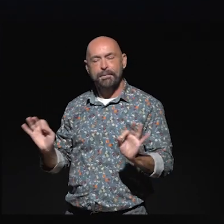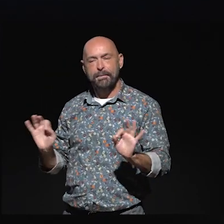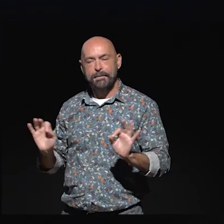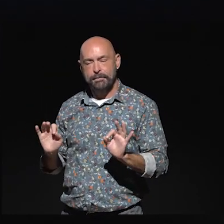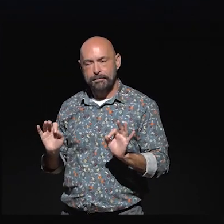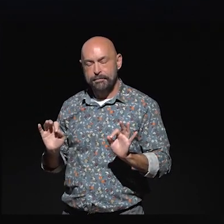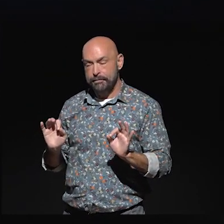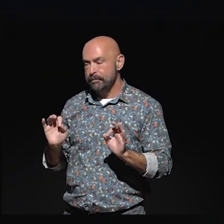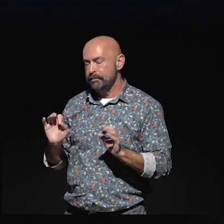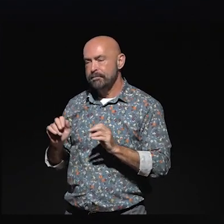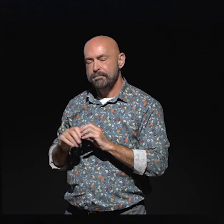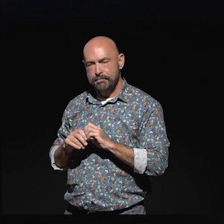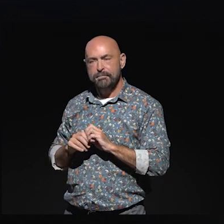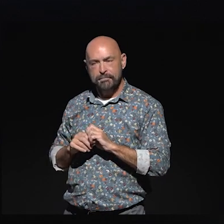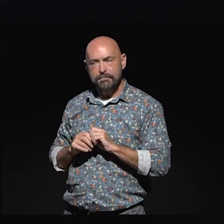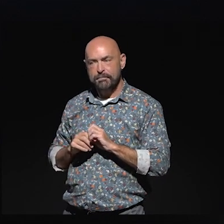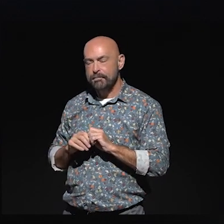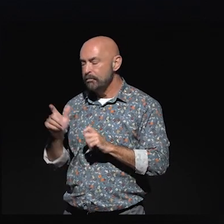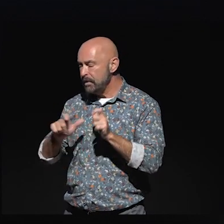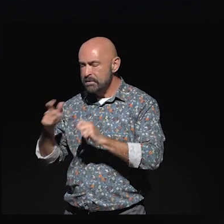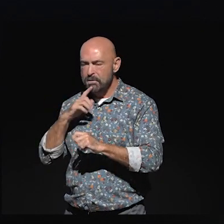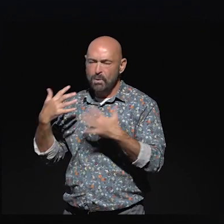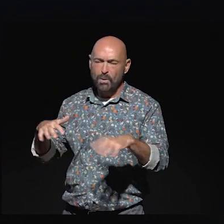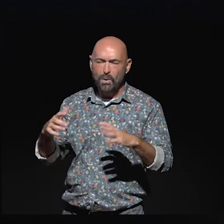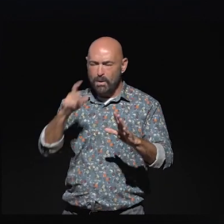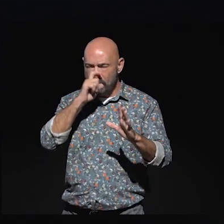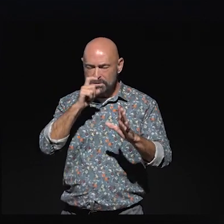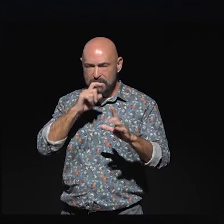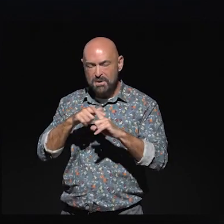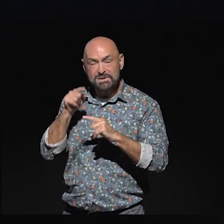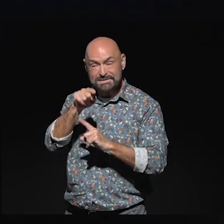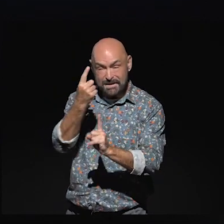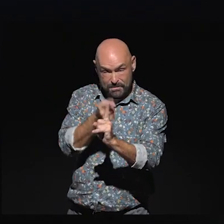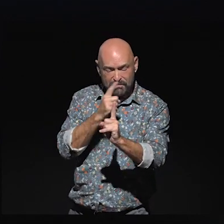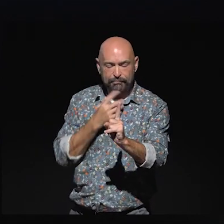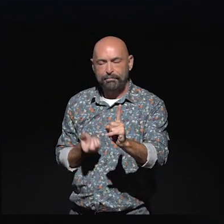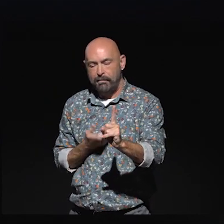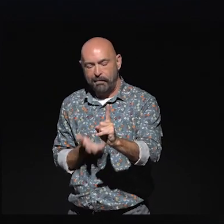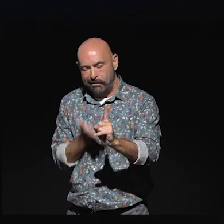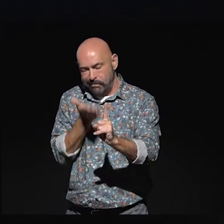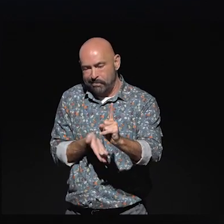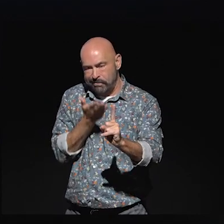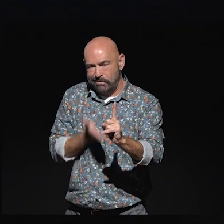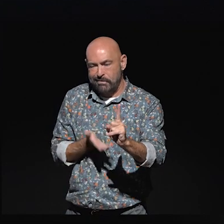One critic says it's such a great portrait because she herself was so uninteresting. But this seems not to be the case.